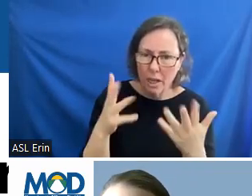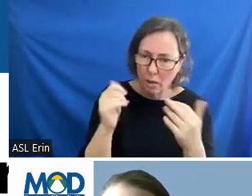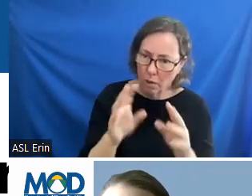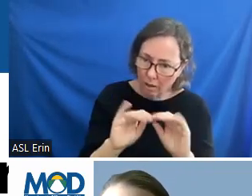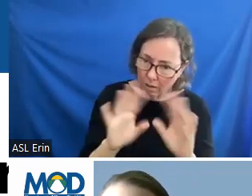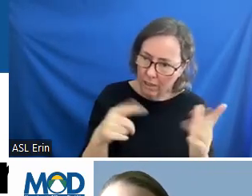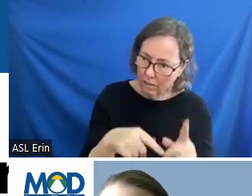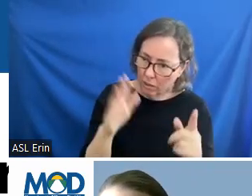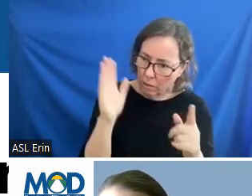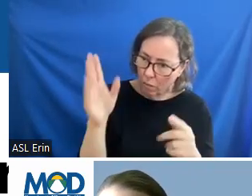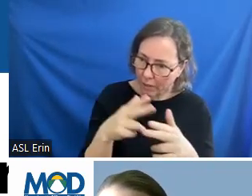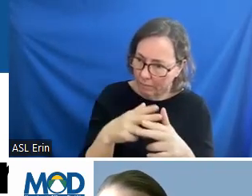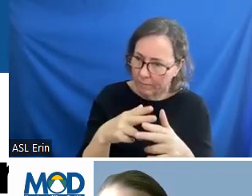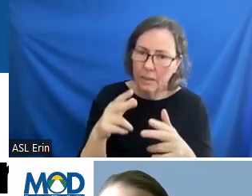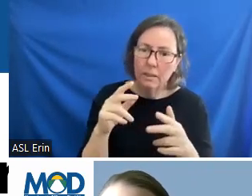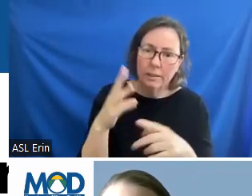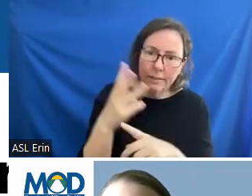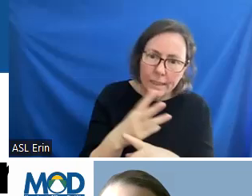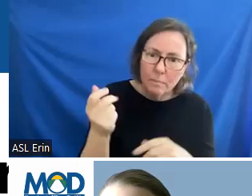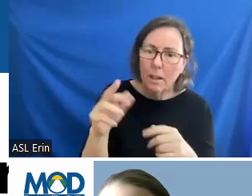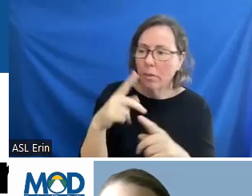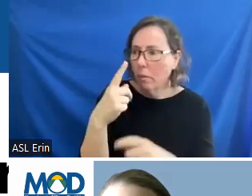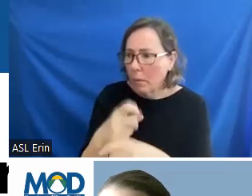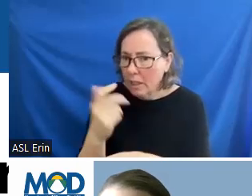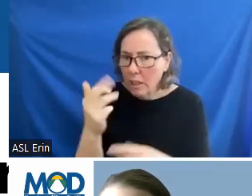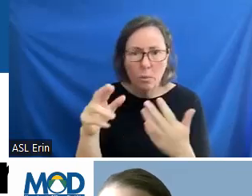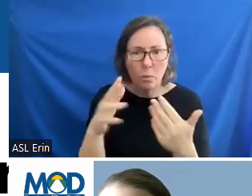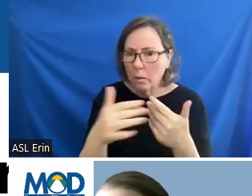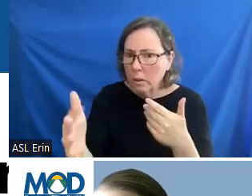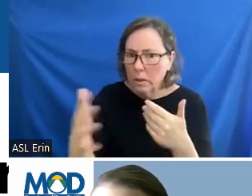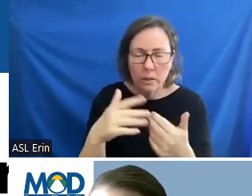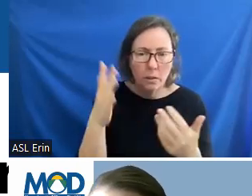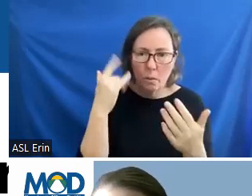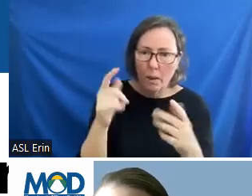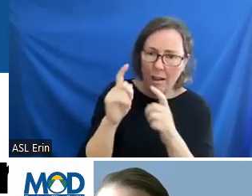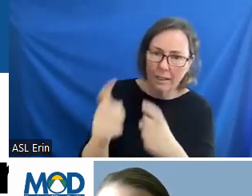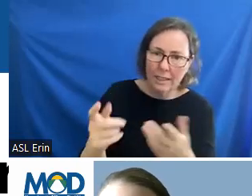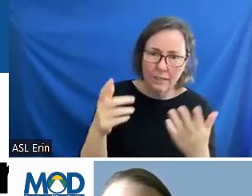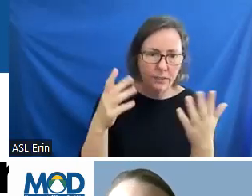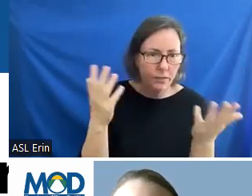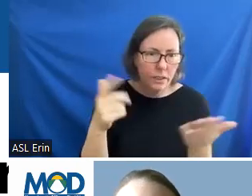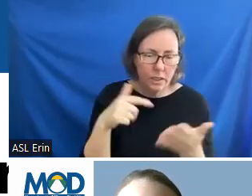point to to justify why you're arriving at whatever decision you're arriving at.